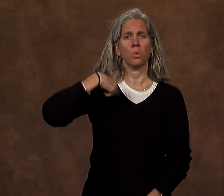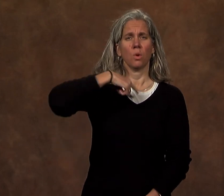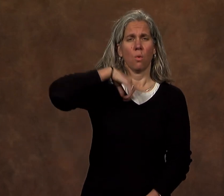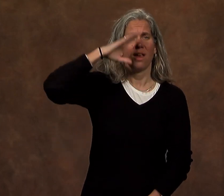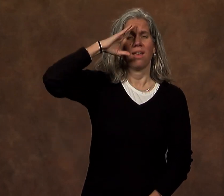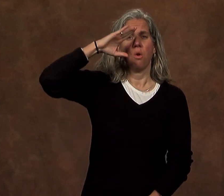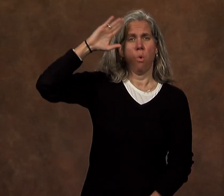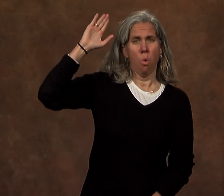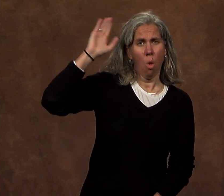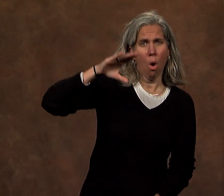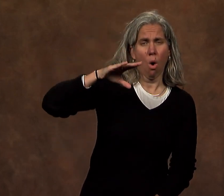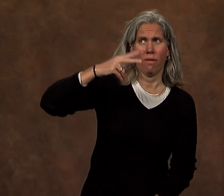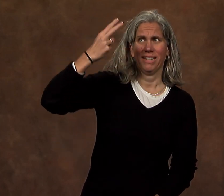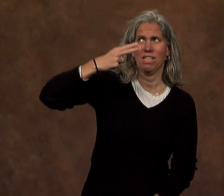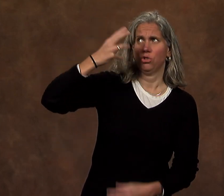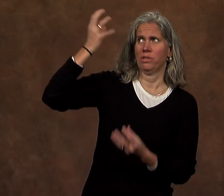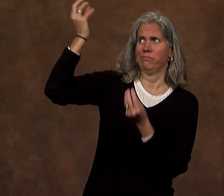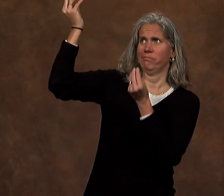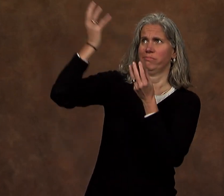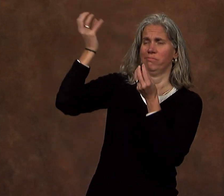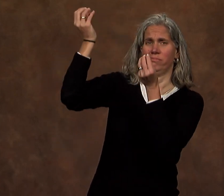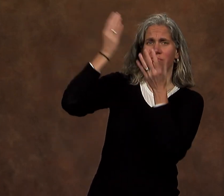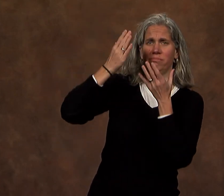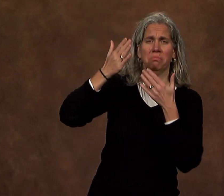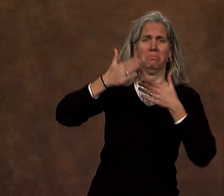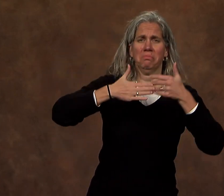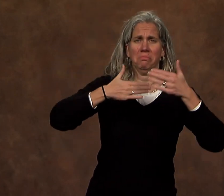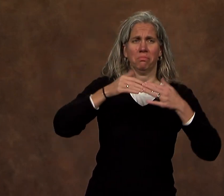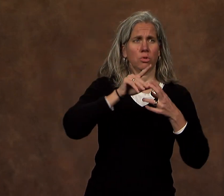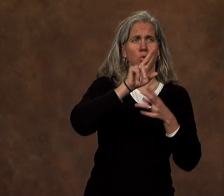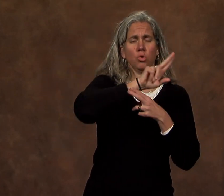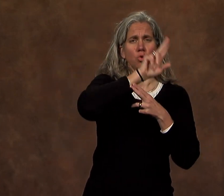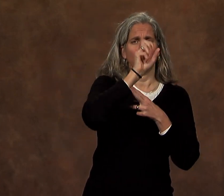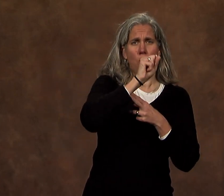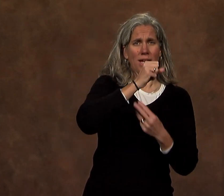We know from history - whether it be US history